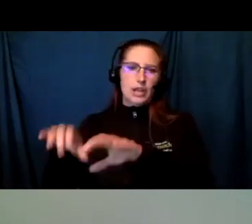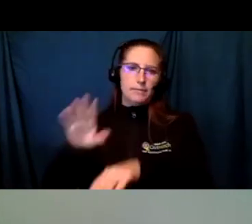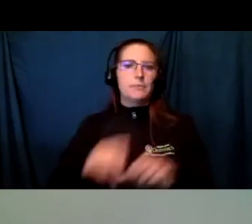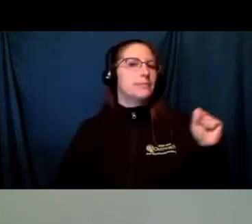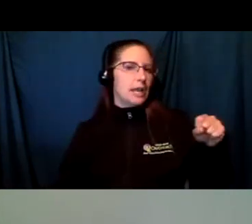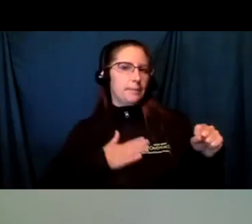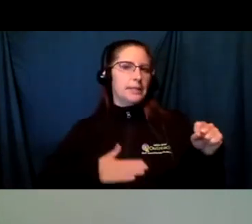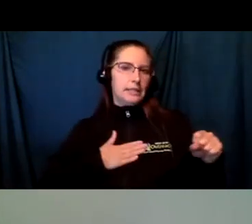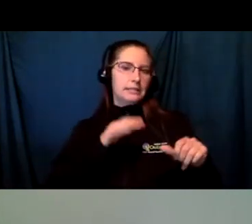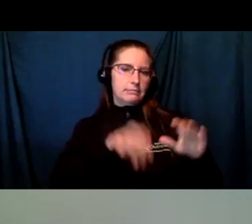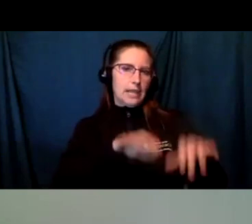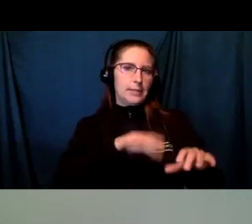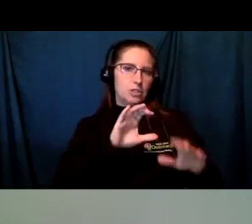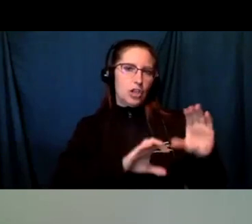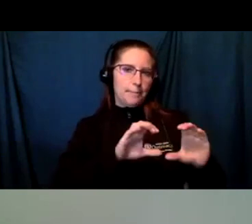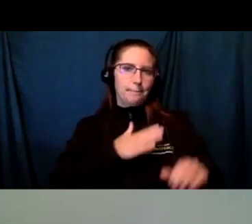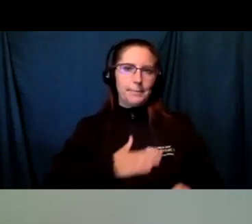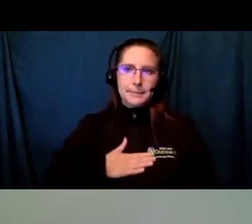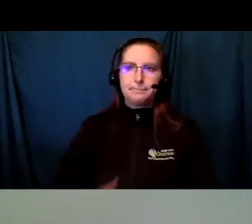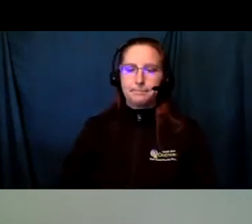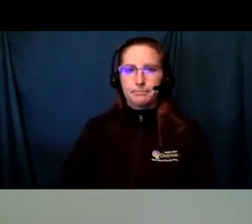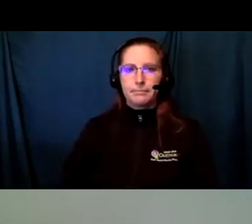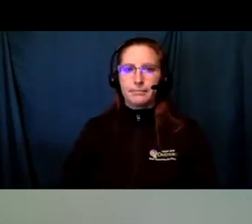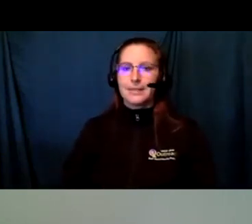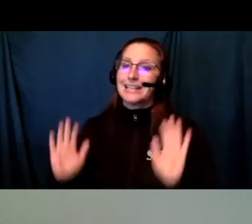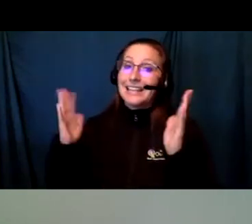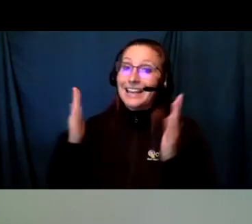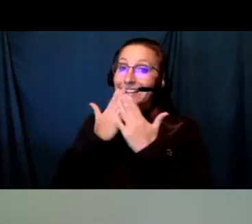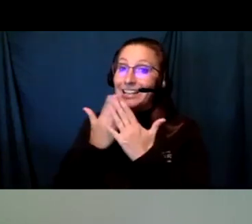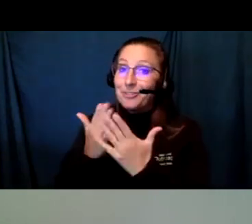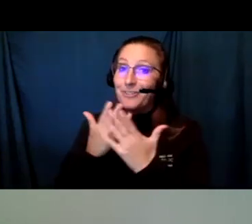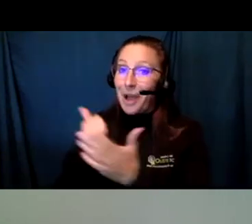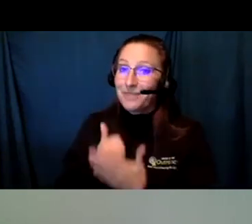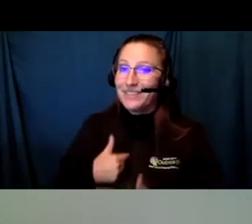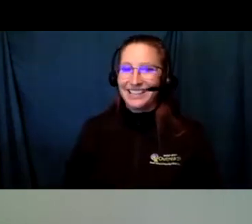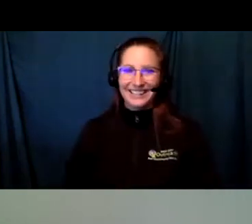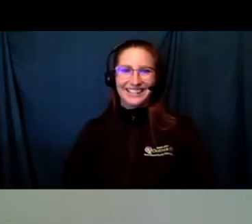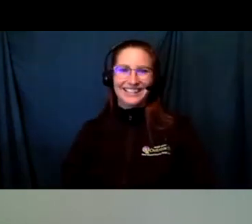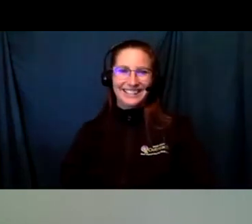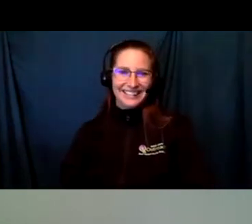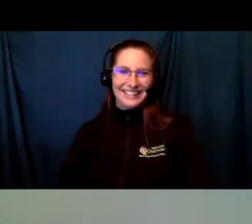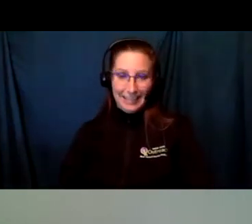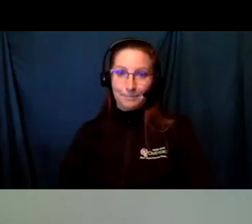Chris: I'll put it in the chat. Elizabeth: Yay, thank you for helping me. Chris: Sure. Welcome